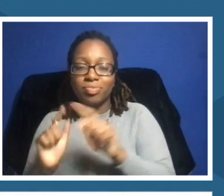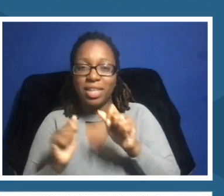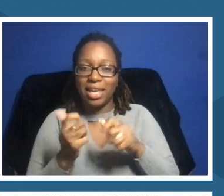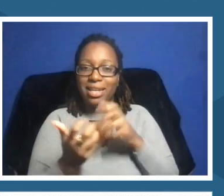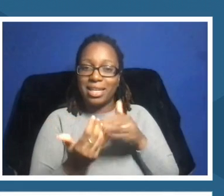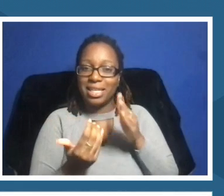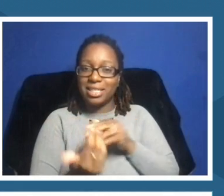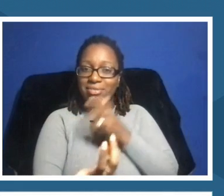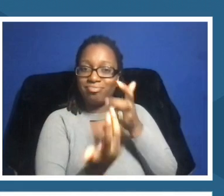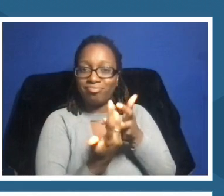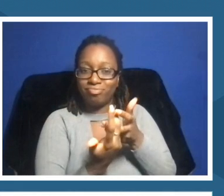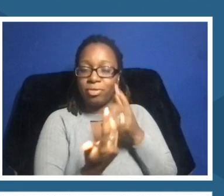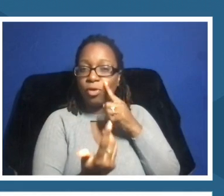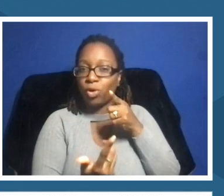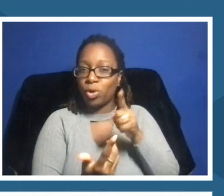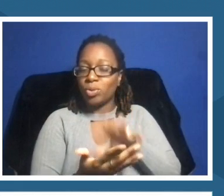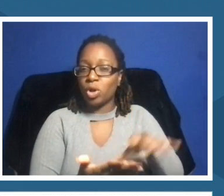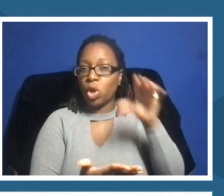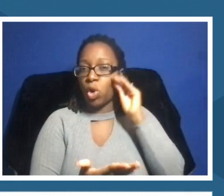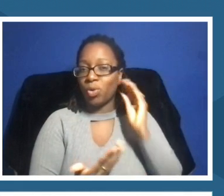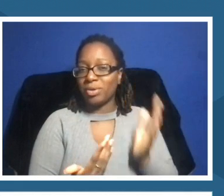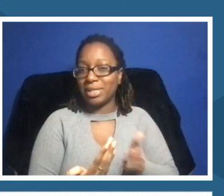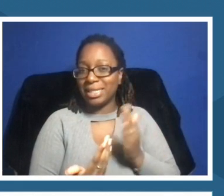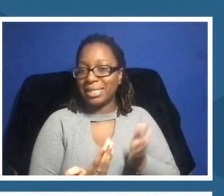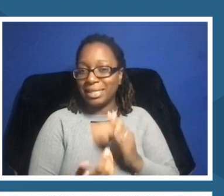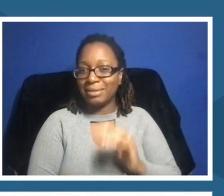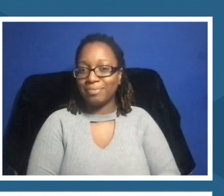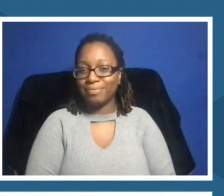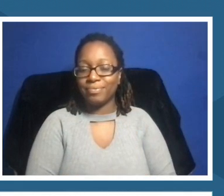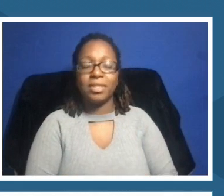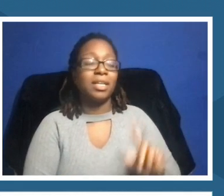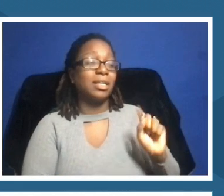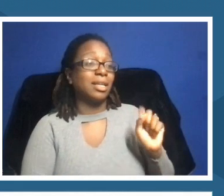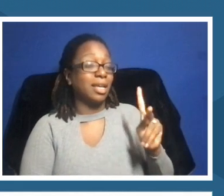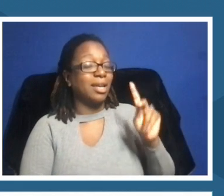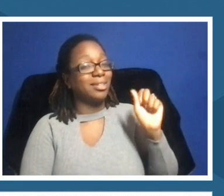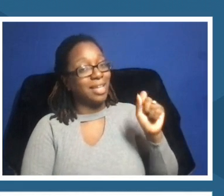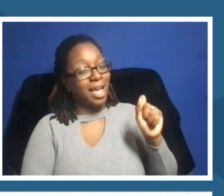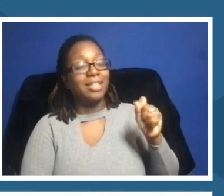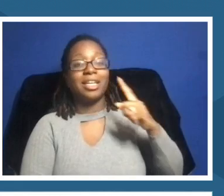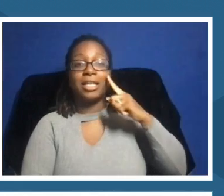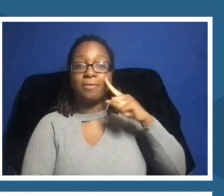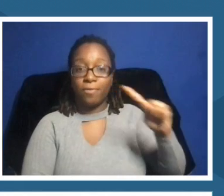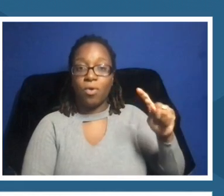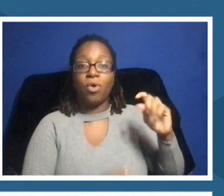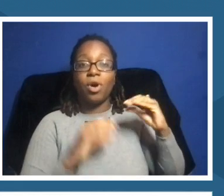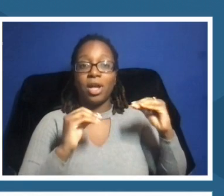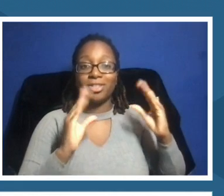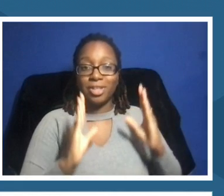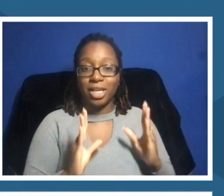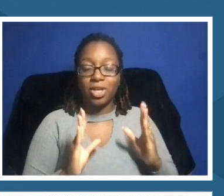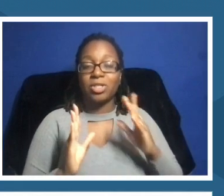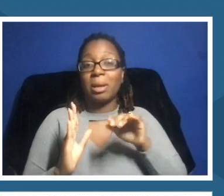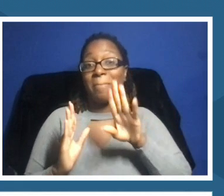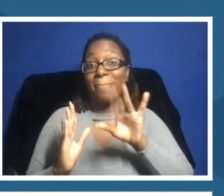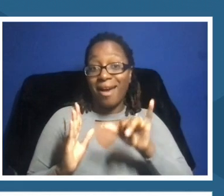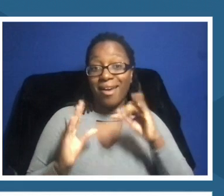i definitely want to underscore that for educators by educators component and